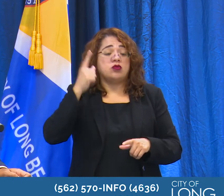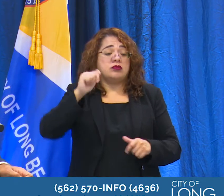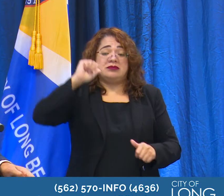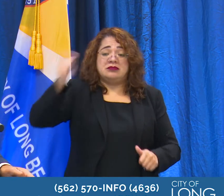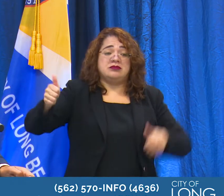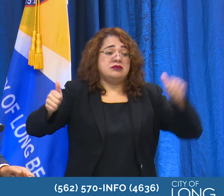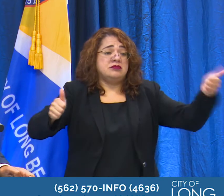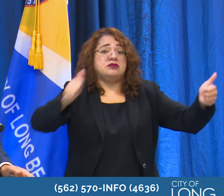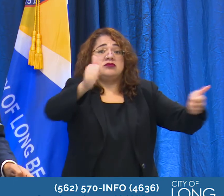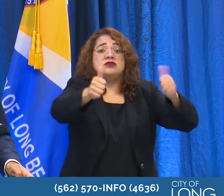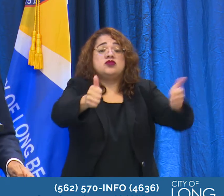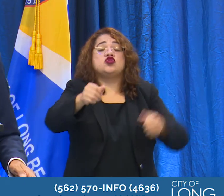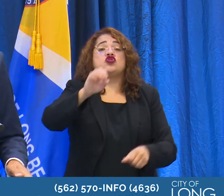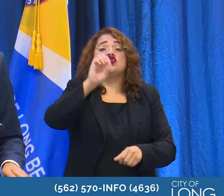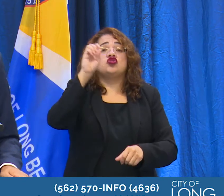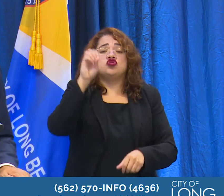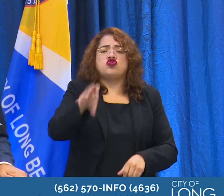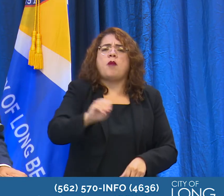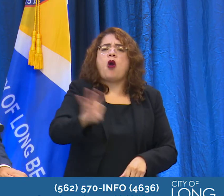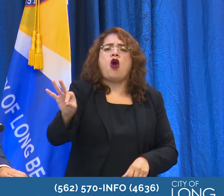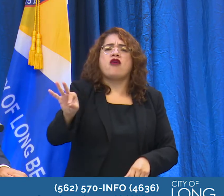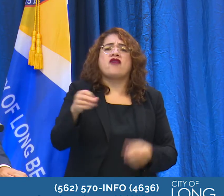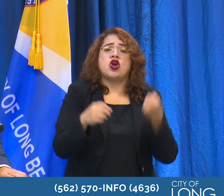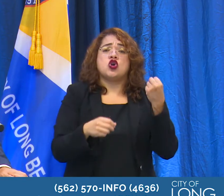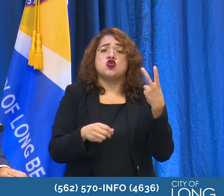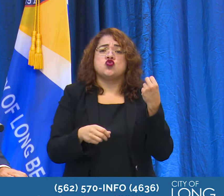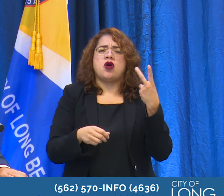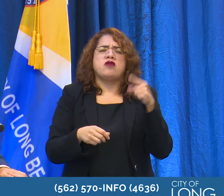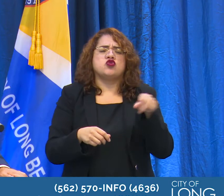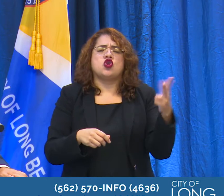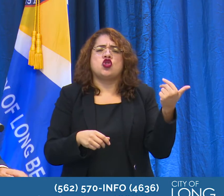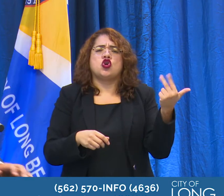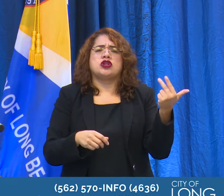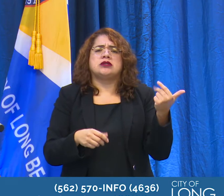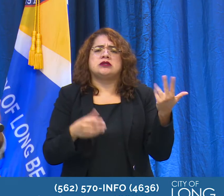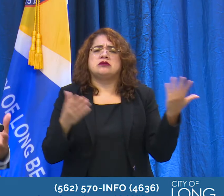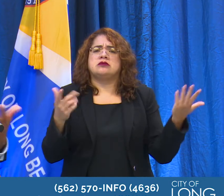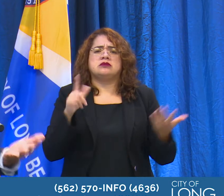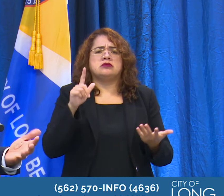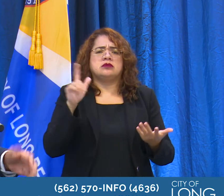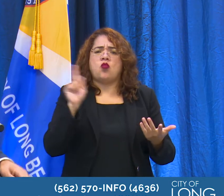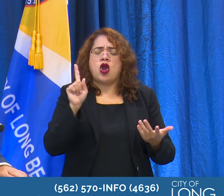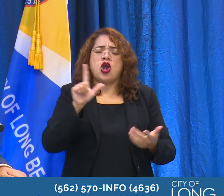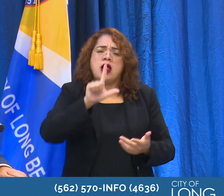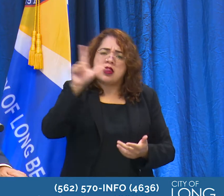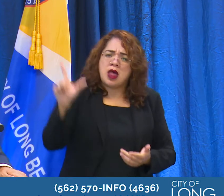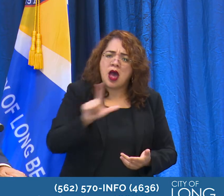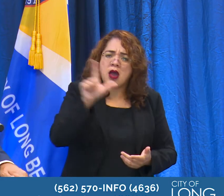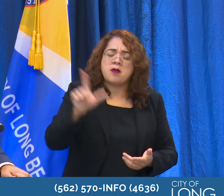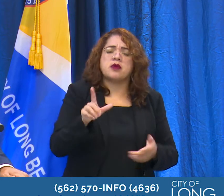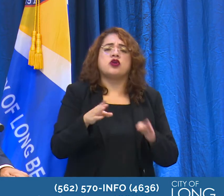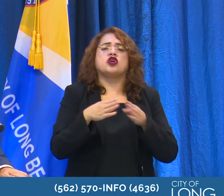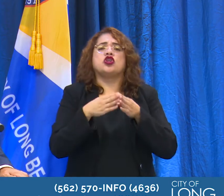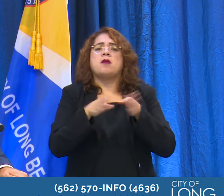We're going to be putting 12 or 13 of these all across the city at libraries and public facilities, so if you don't want to